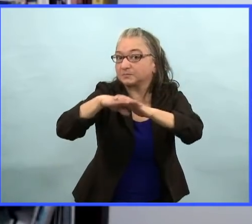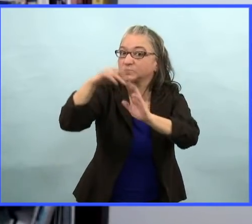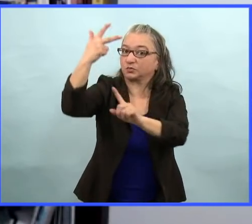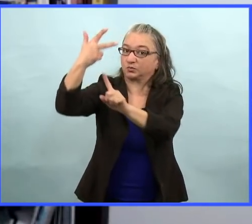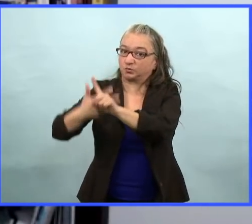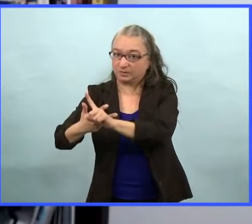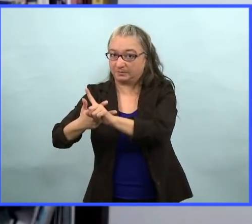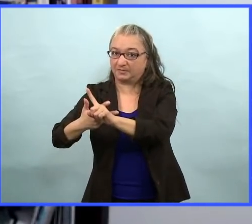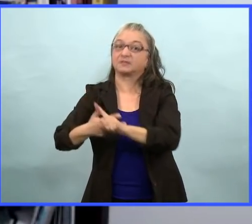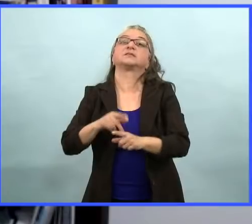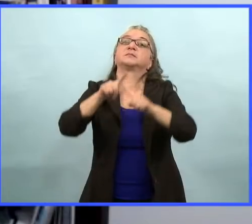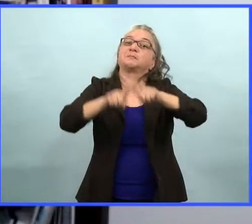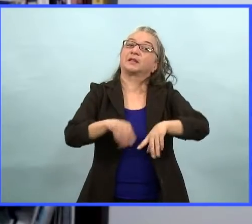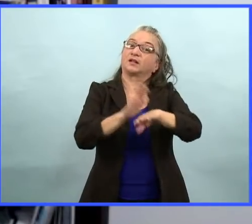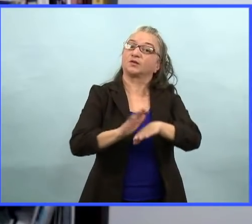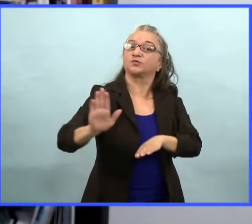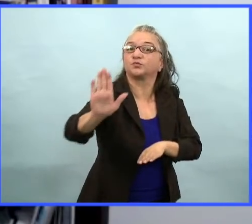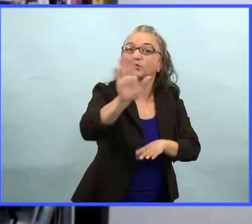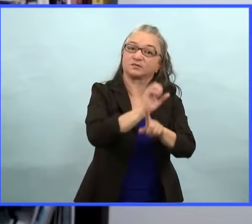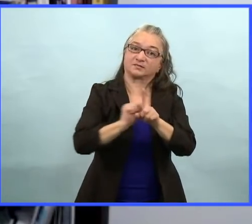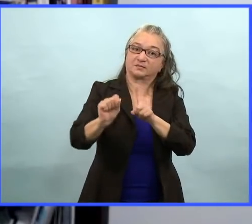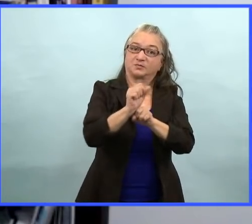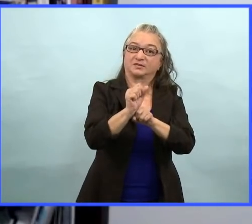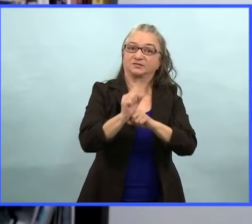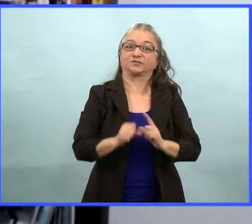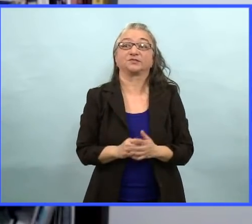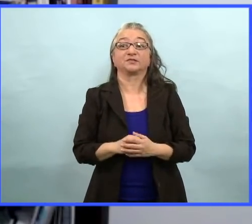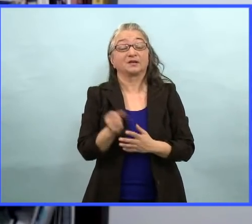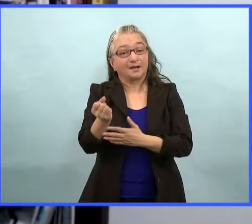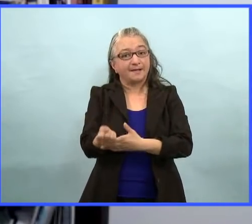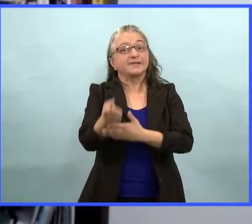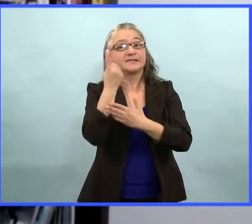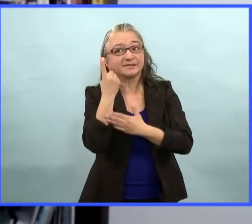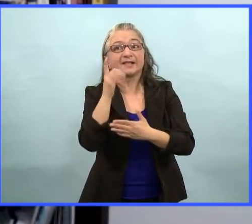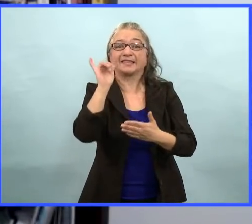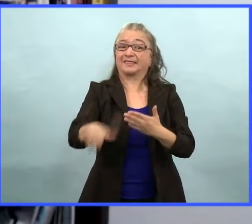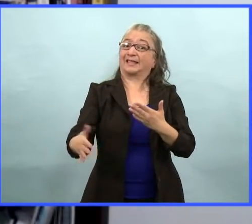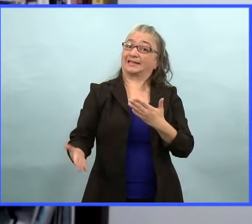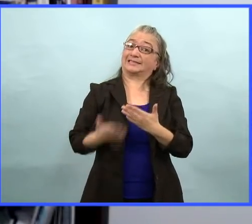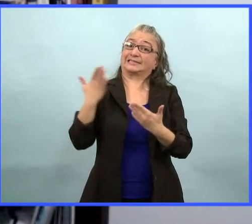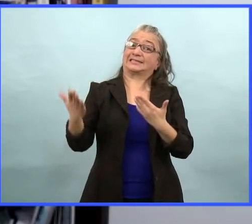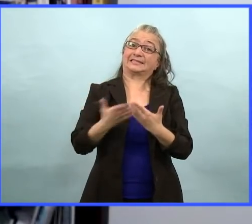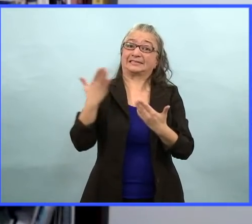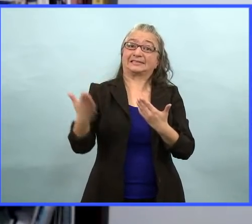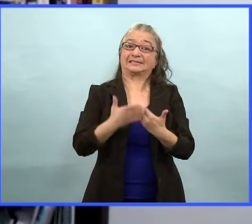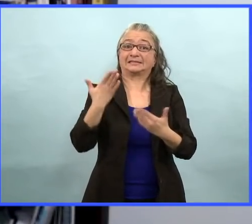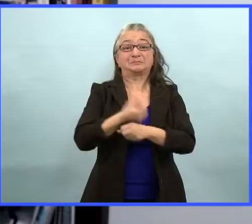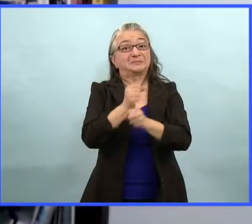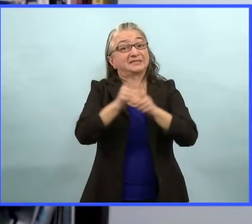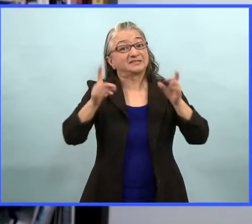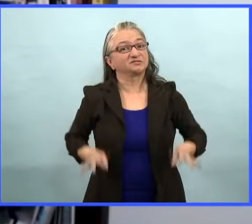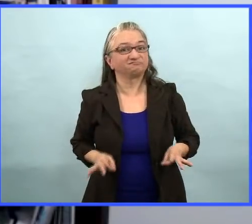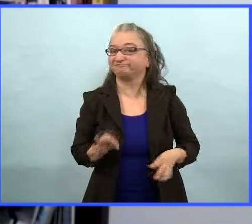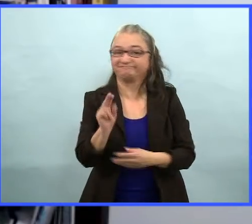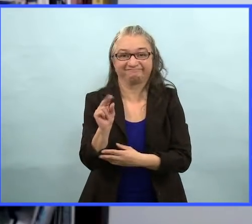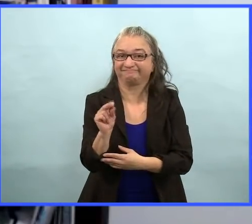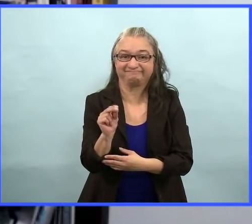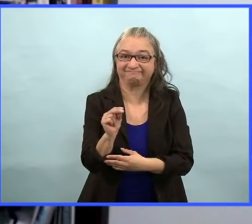looking at that here it's a very challenging piece of advice to give because as nasty noted